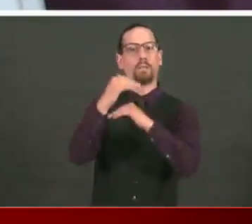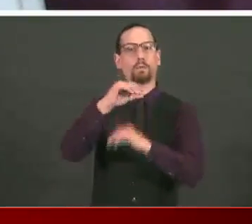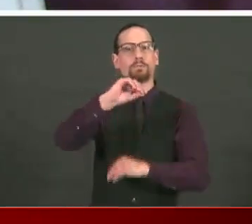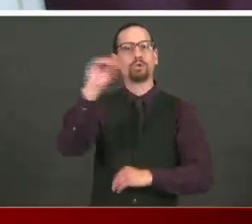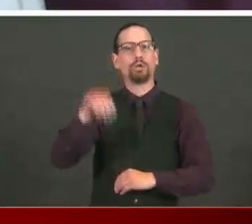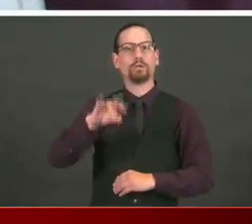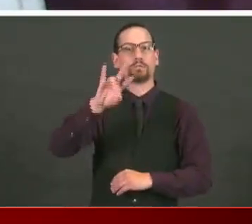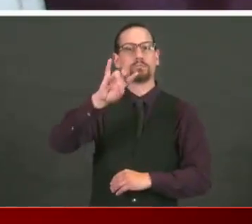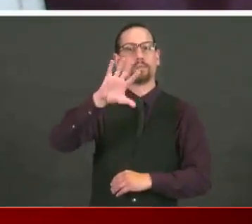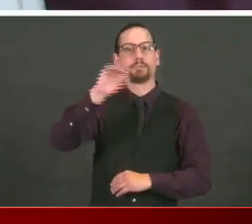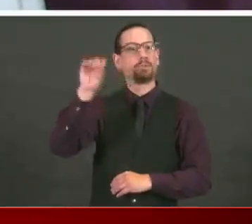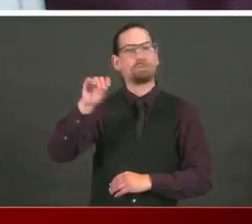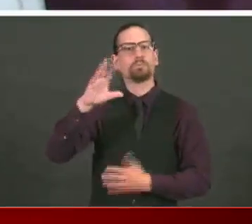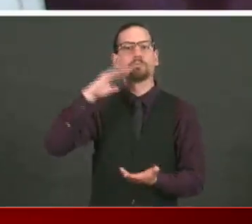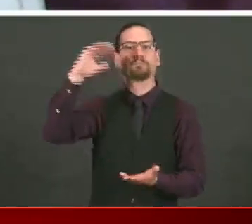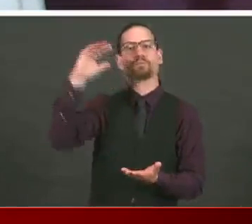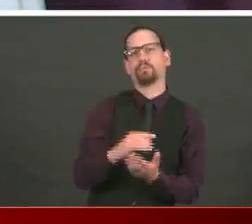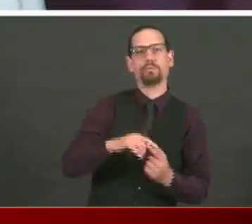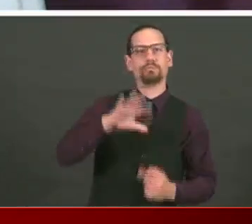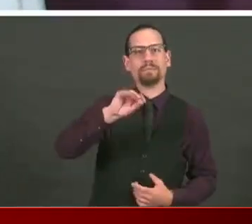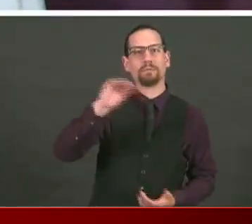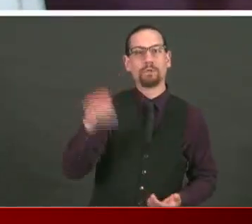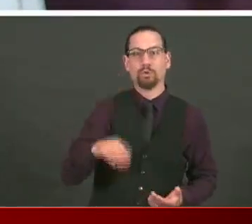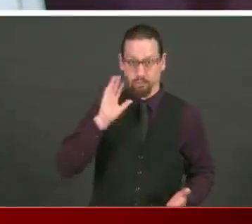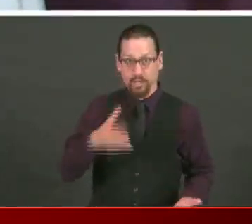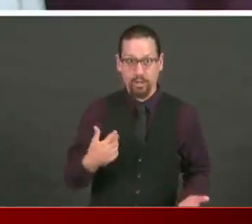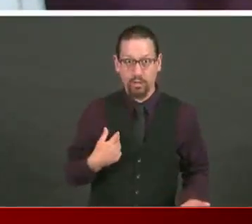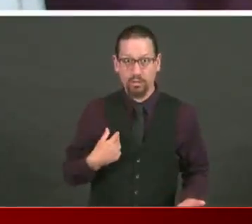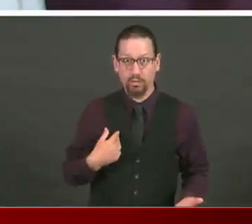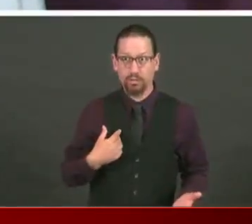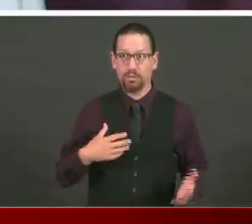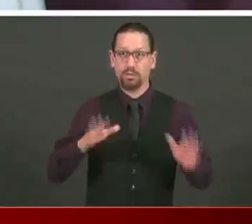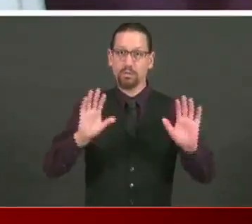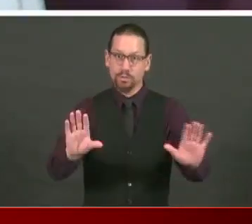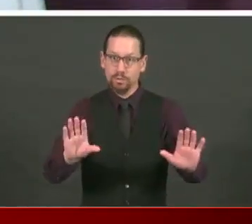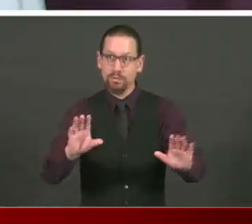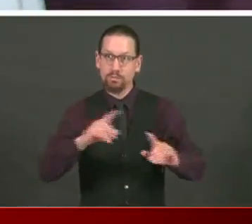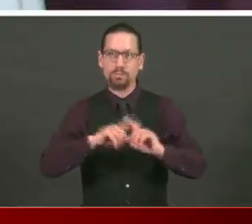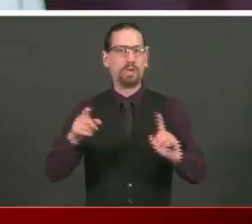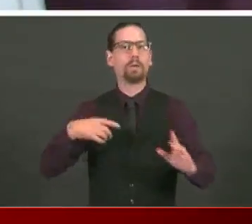BEACHES. LET'S GET THIS RIGHT, HAVE FUN, AND HAVE A BETTER EXPERIENCE AT